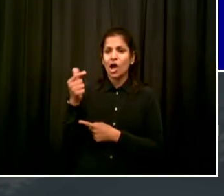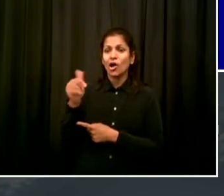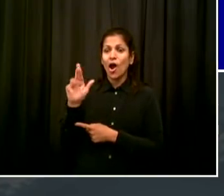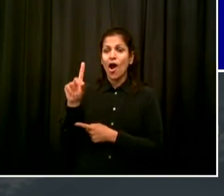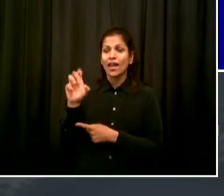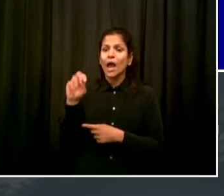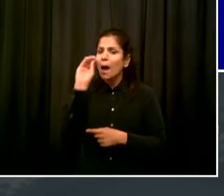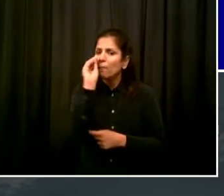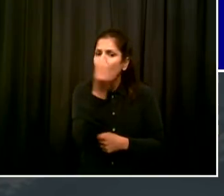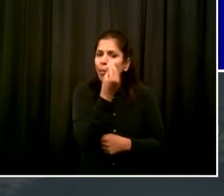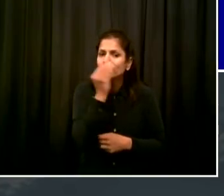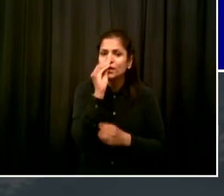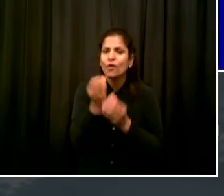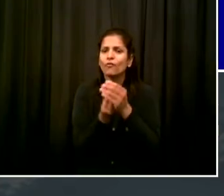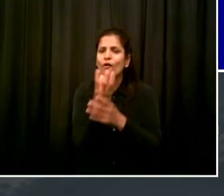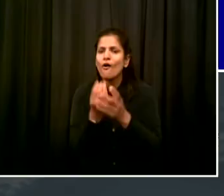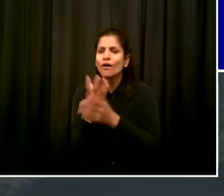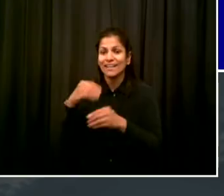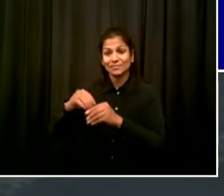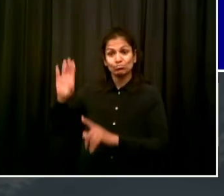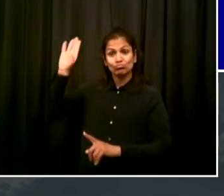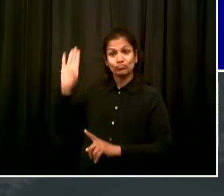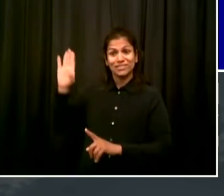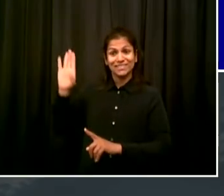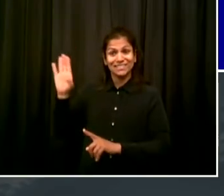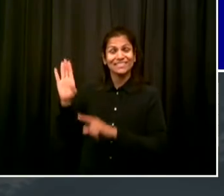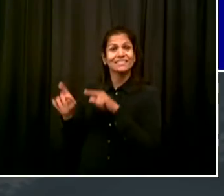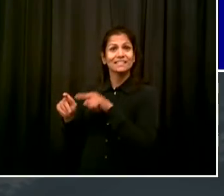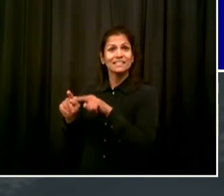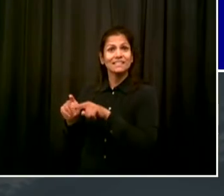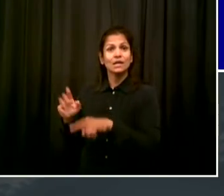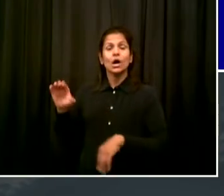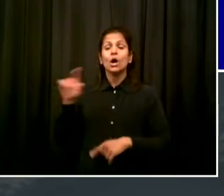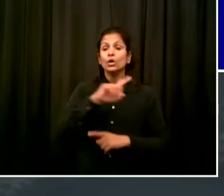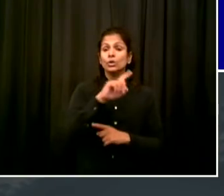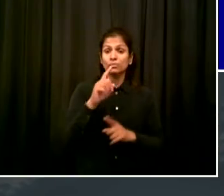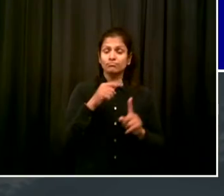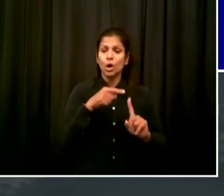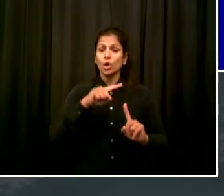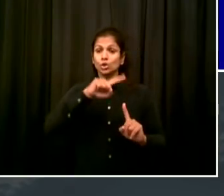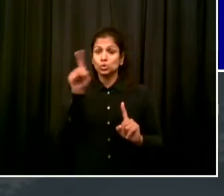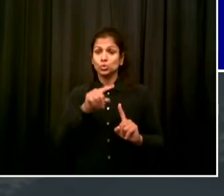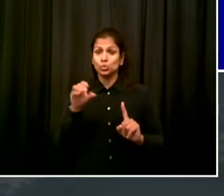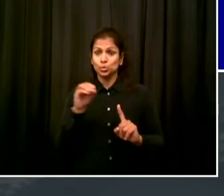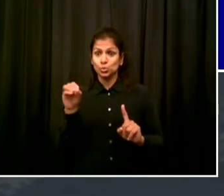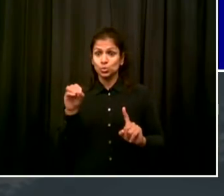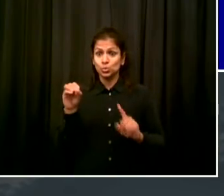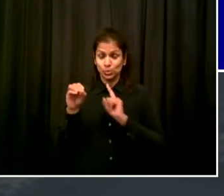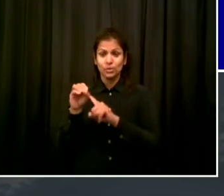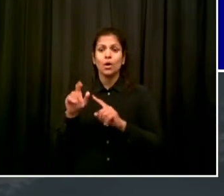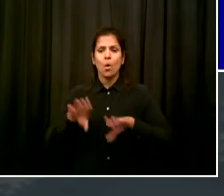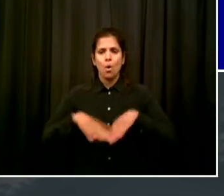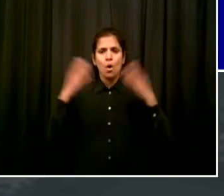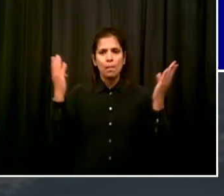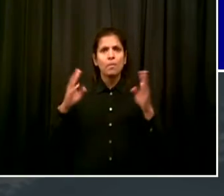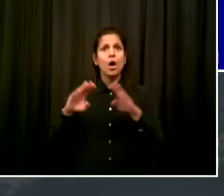ACTIVITIES THIS ANMES HITNGS LIKE BOTANIC AL GARNDES AND THE ZOO CAN REOPEN AT REDUCED